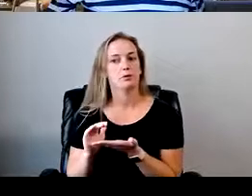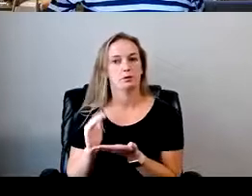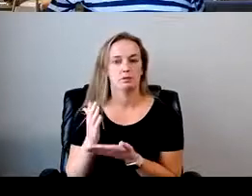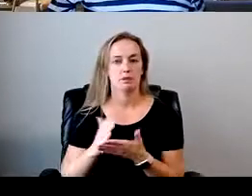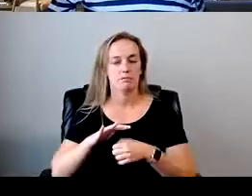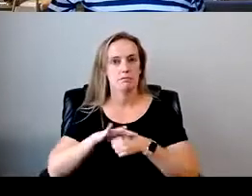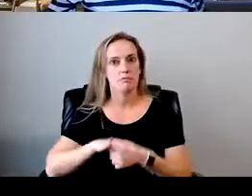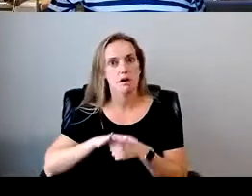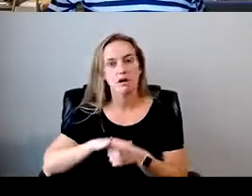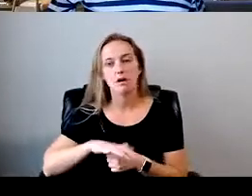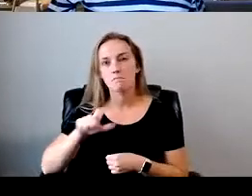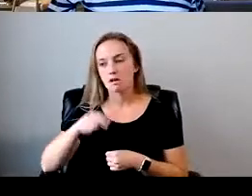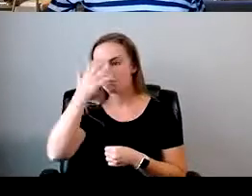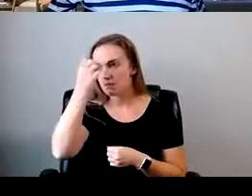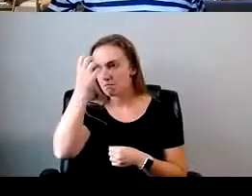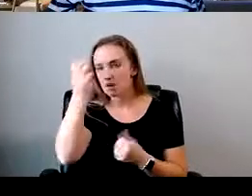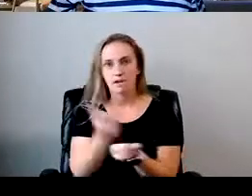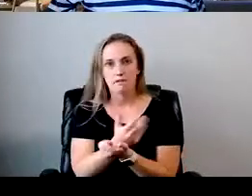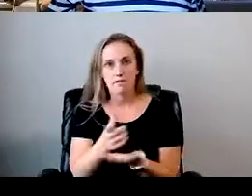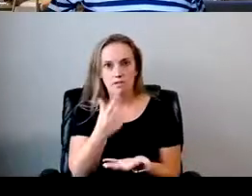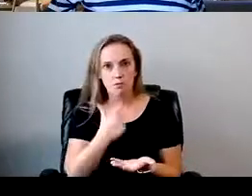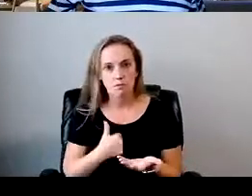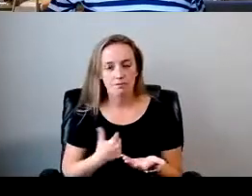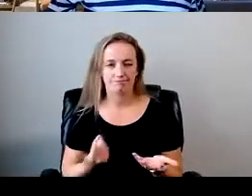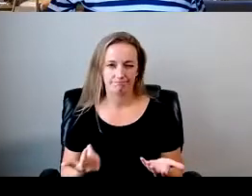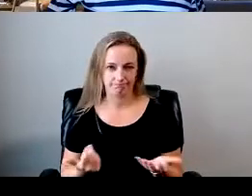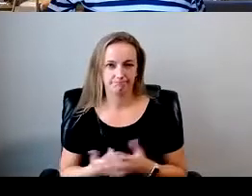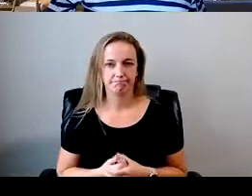everything that the person told you. So all right.